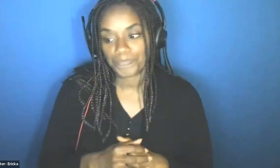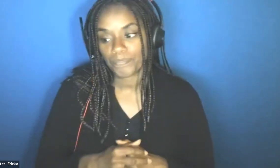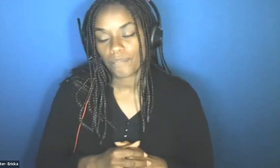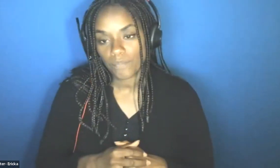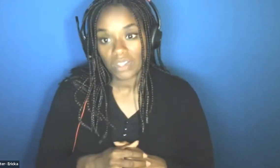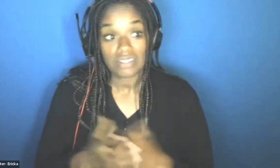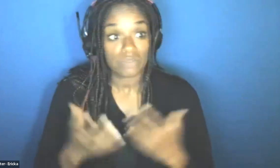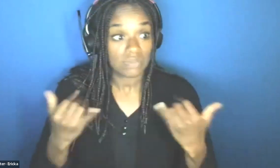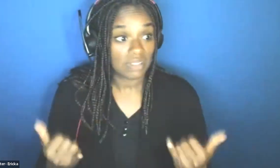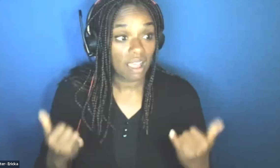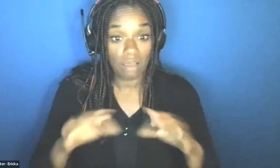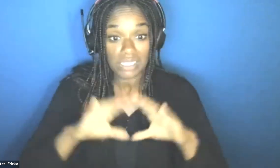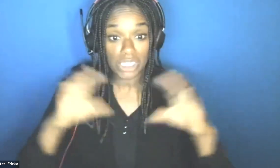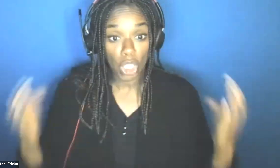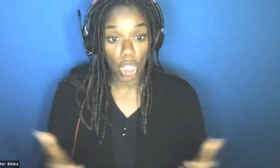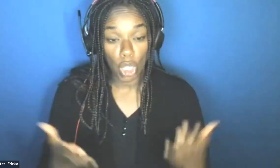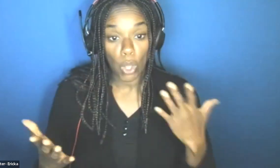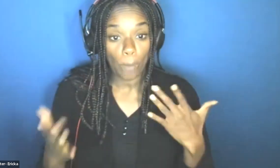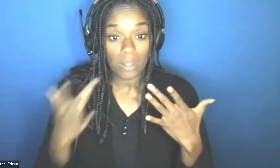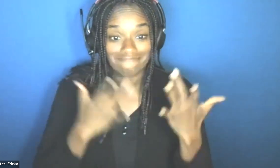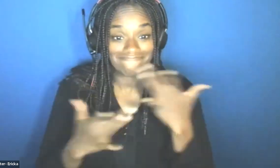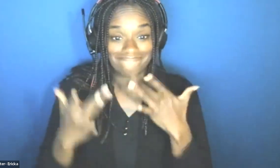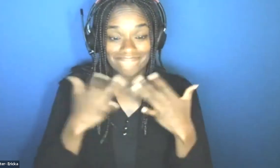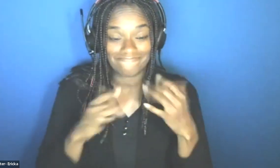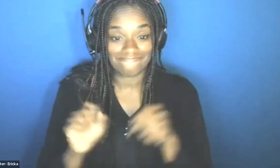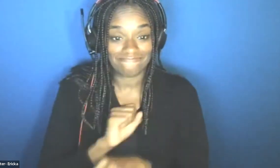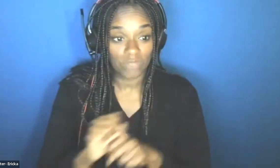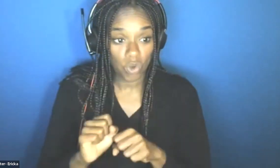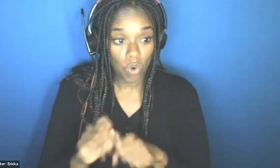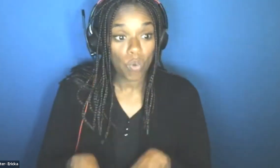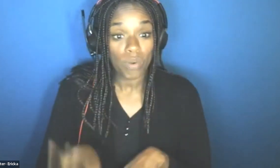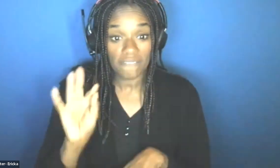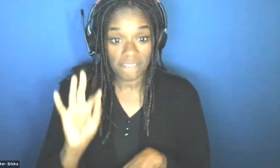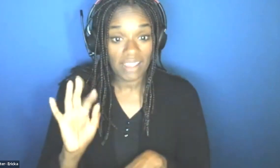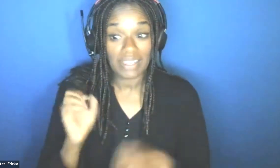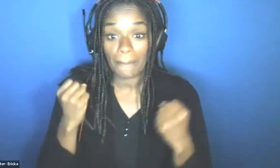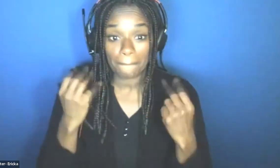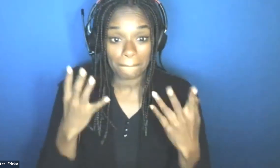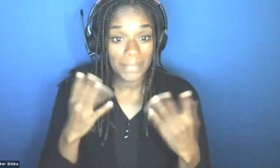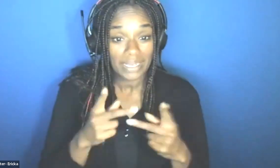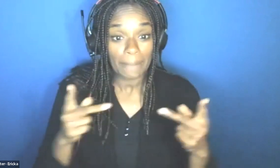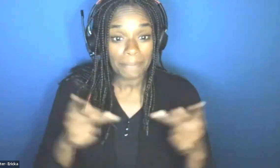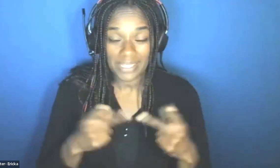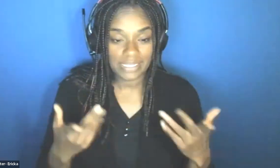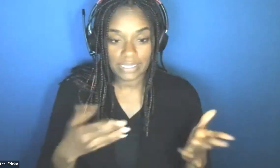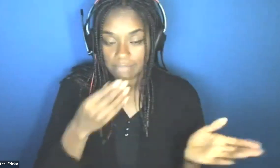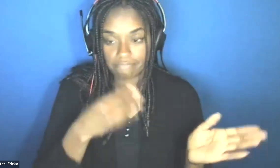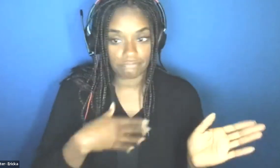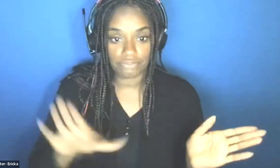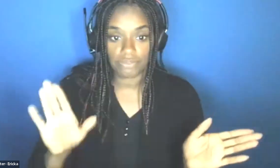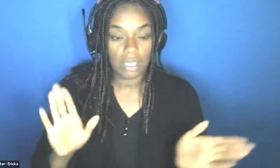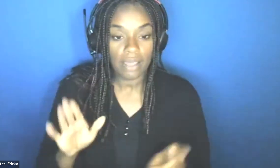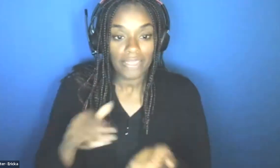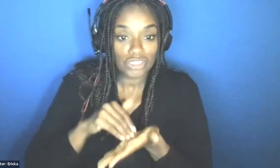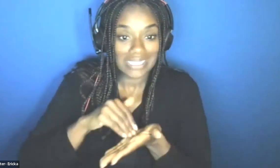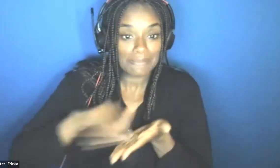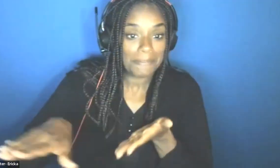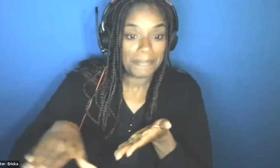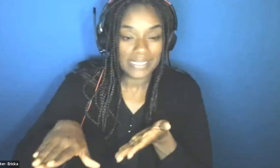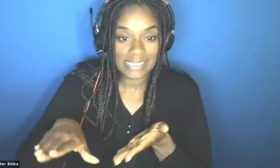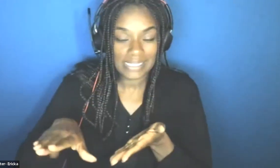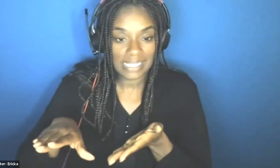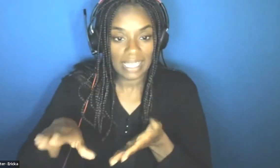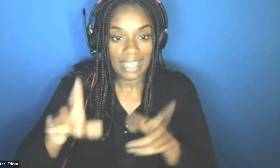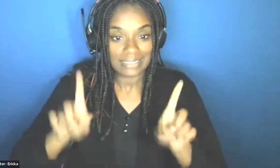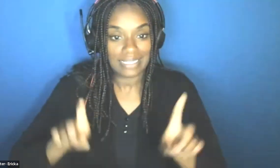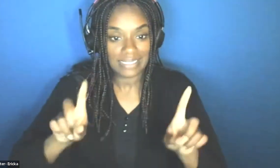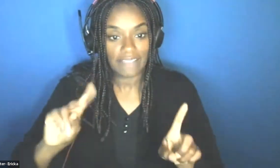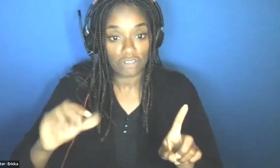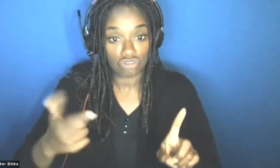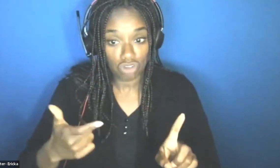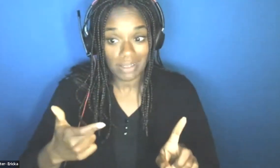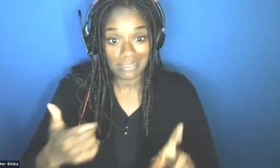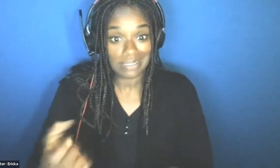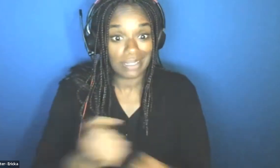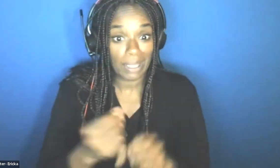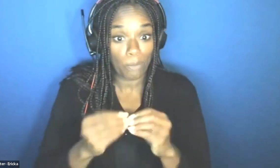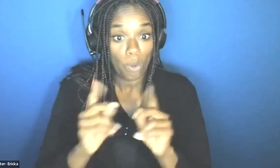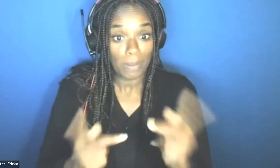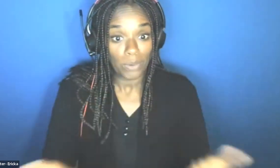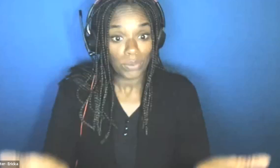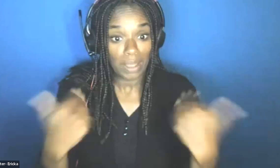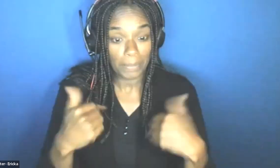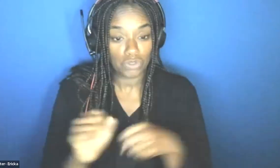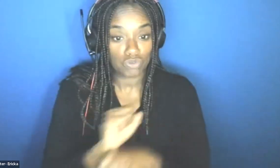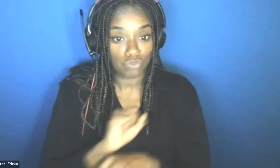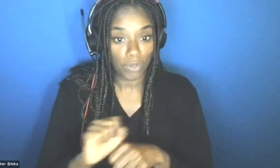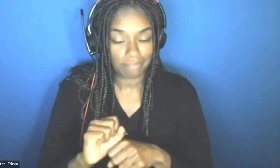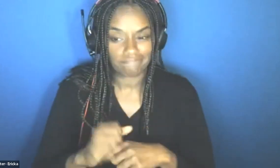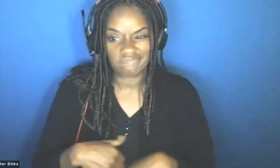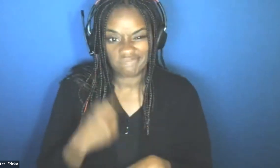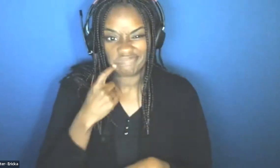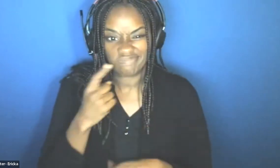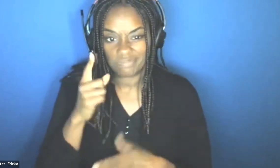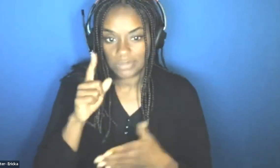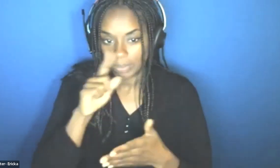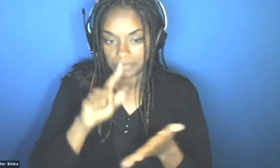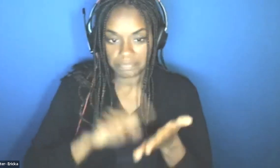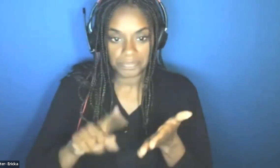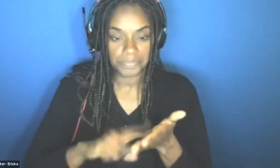And we need to keep in mind that this is a topic that has been exacerbated by a worldwide pandemic.